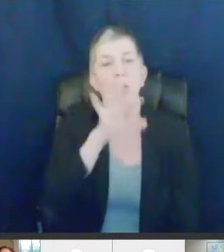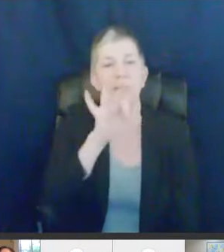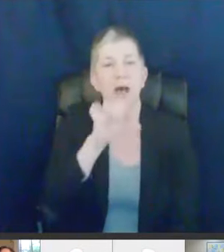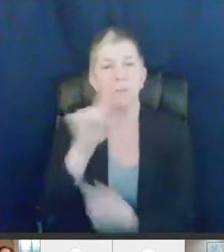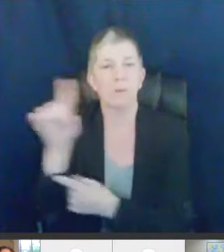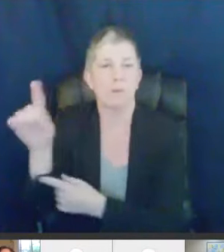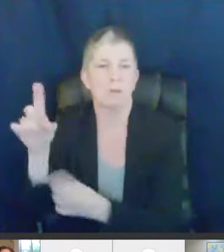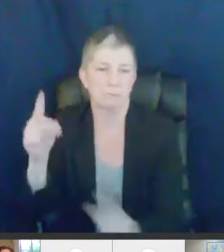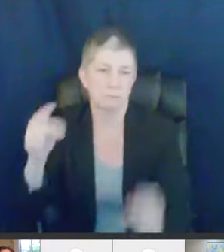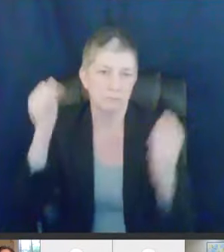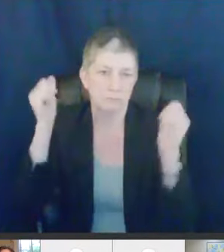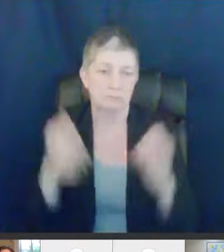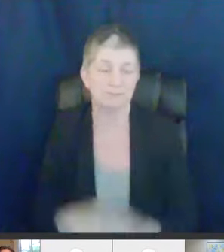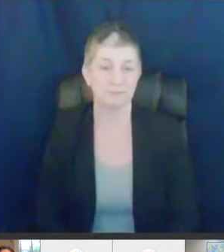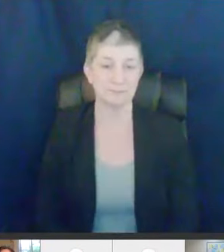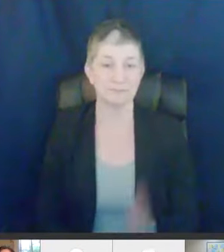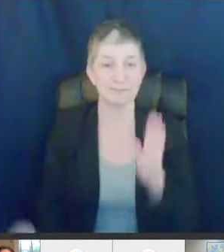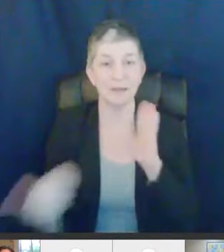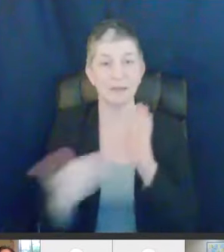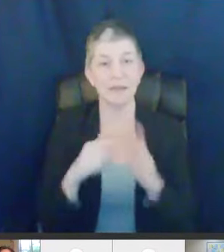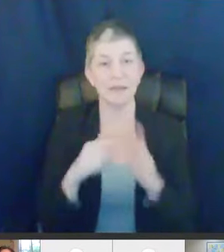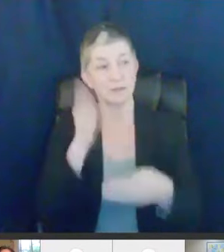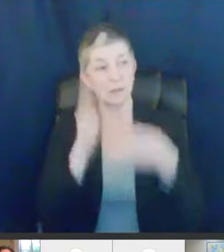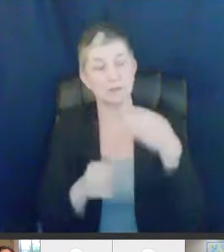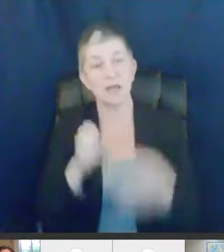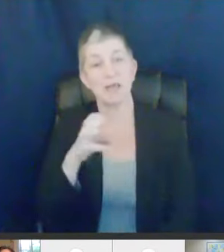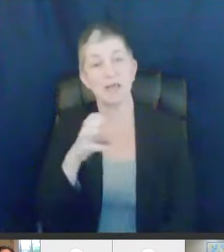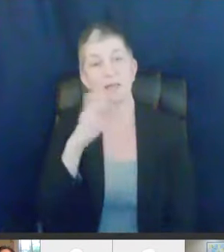so again as they close out EMSWeek 2020 please let me express our